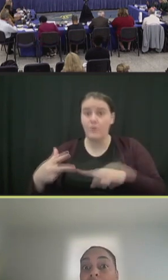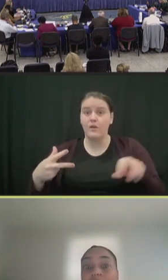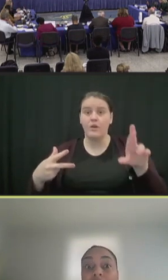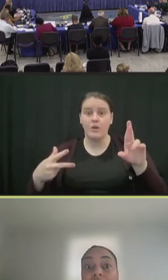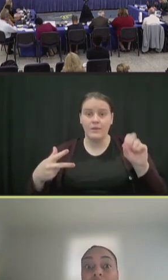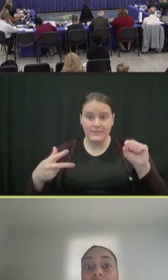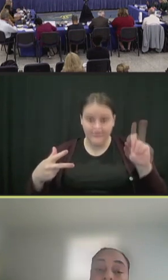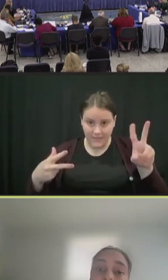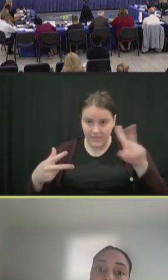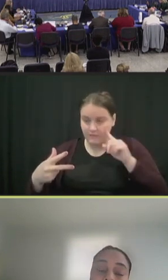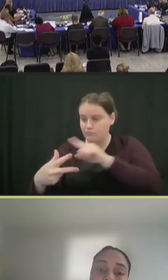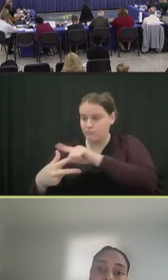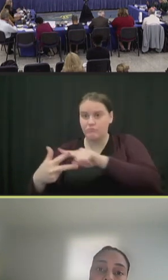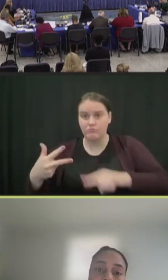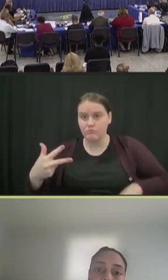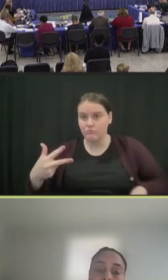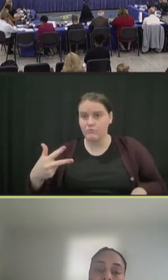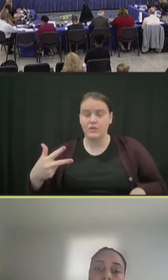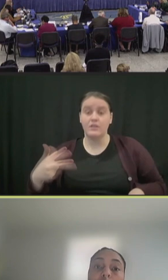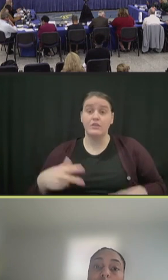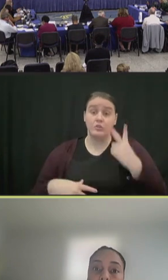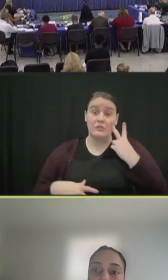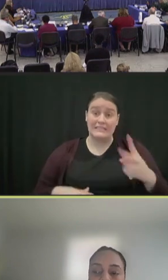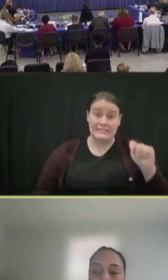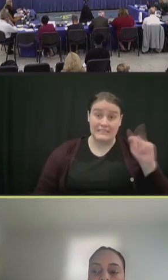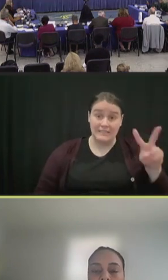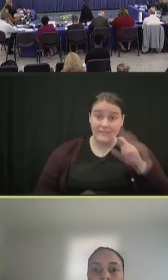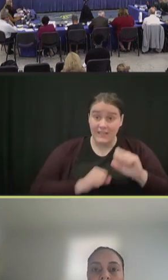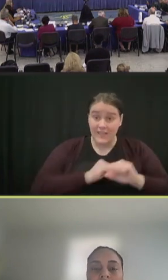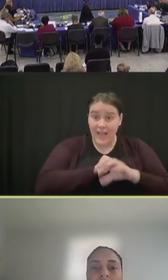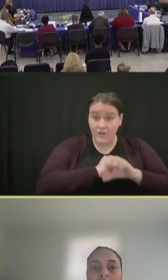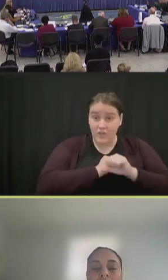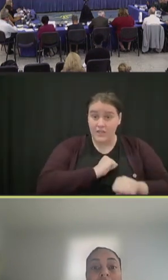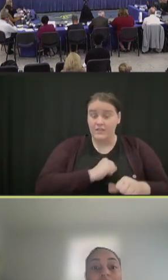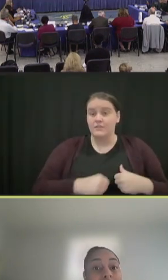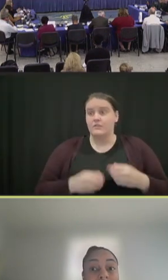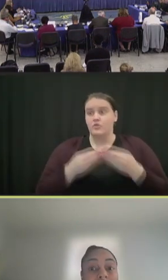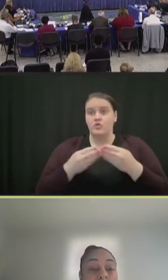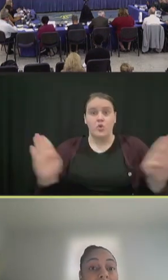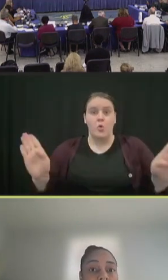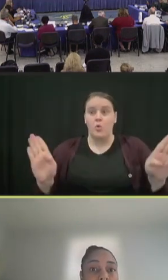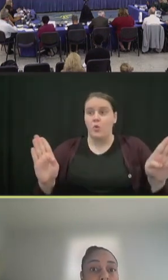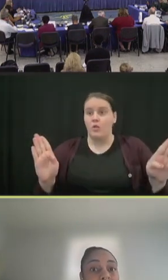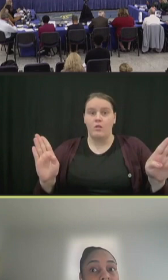And in fact, our TV ad that's launching, our total market ads, as well as our ads for Black,